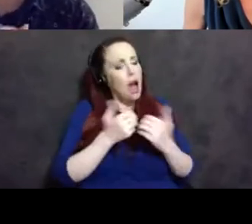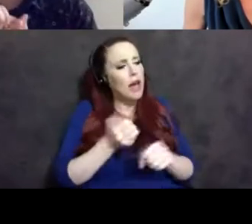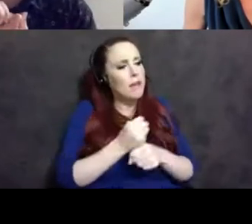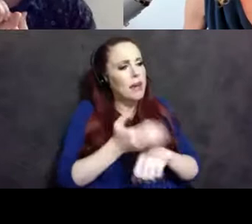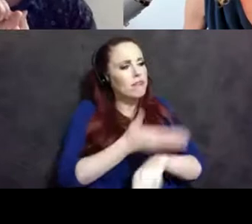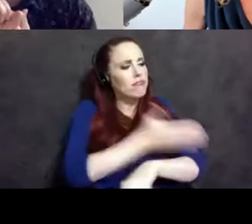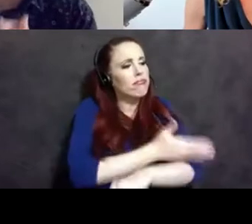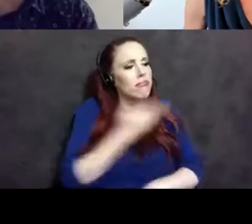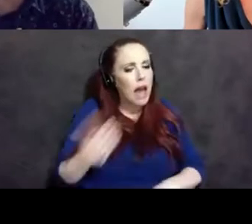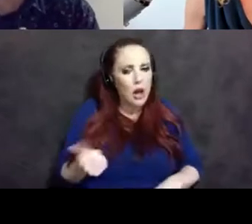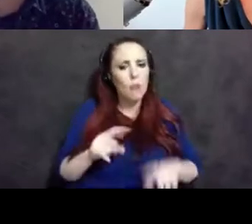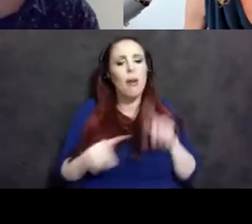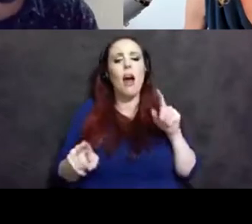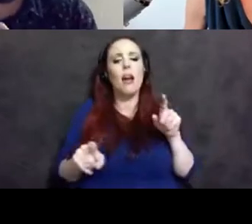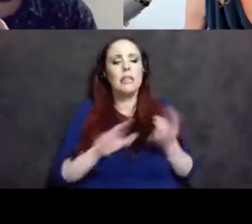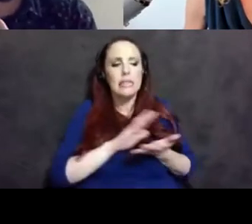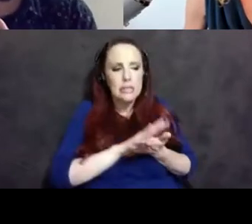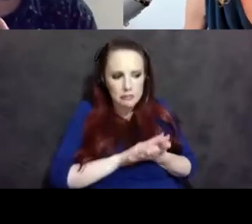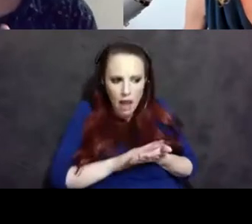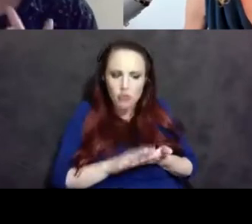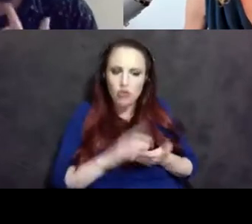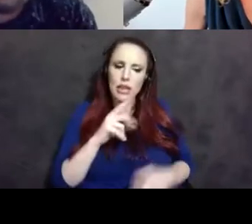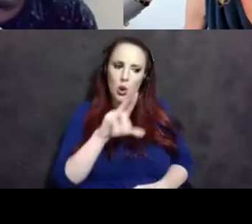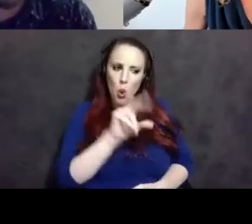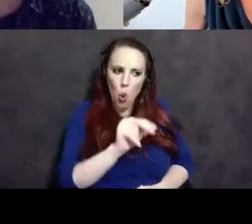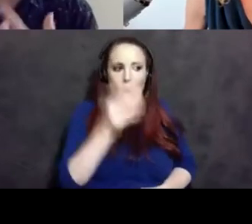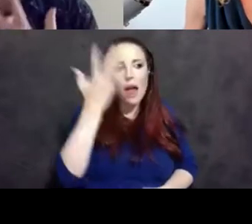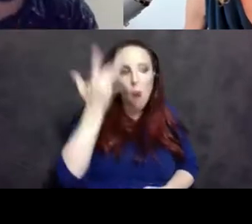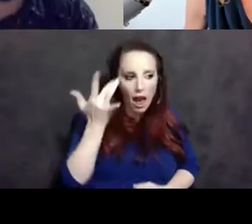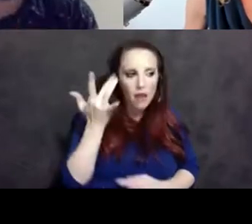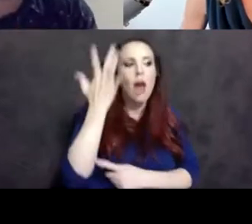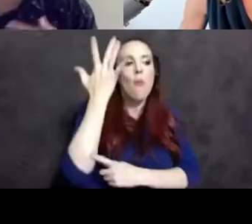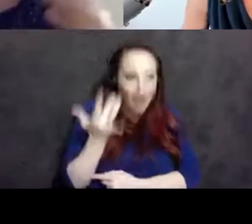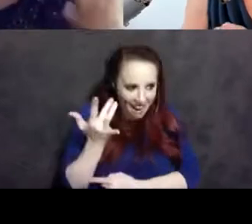But to say no, and why, and why, again, and why, again.